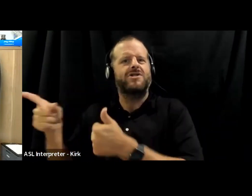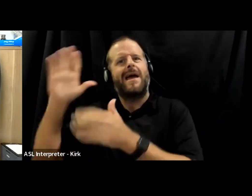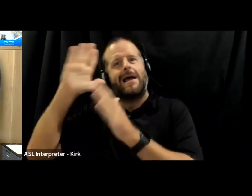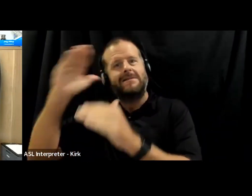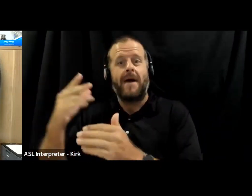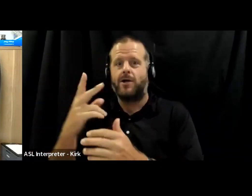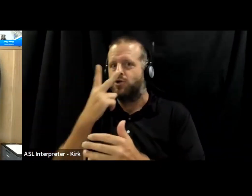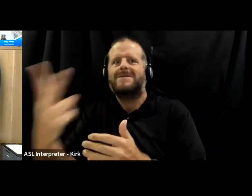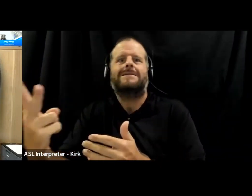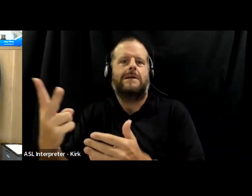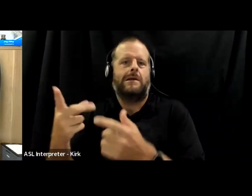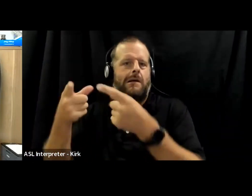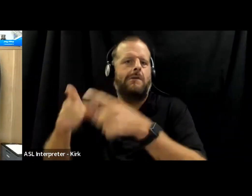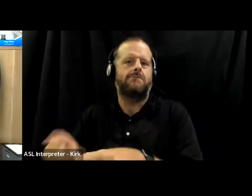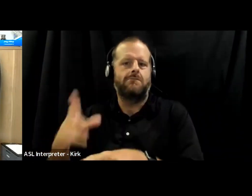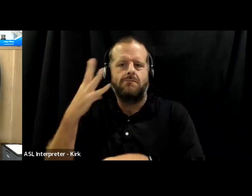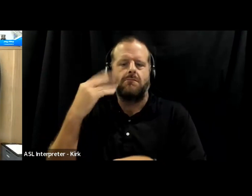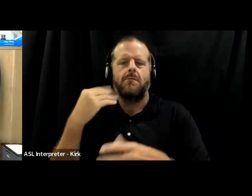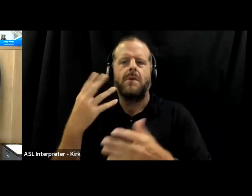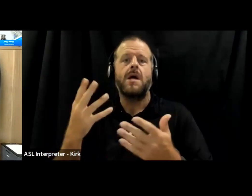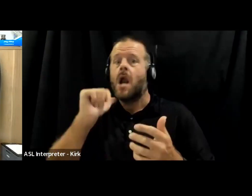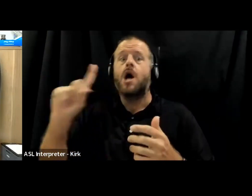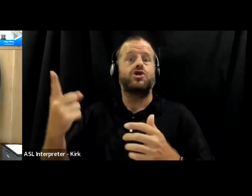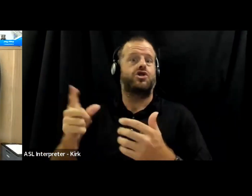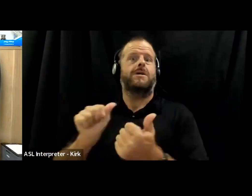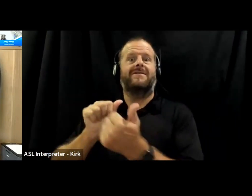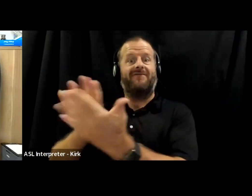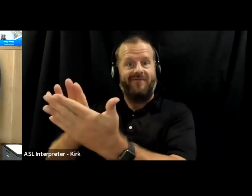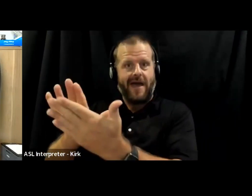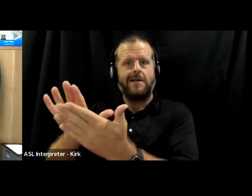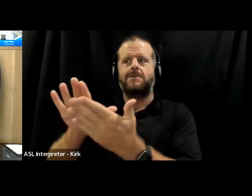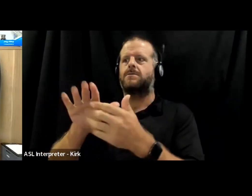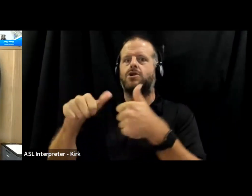Right? So it's not just facing the challenges, but actually dealing with and moving beyond them.